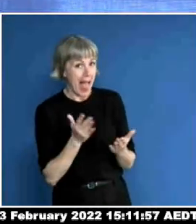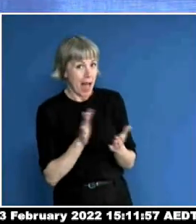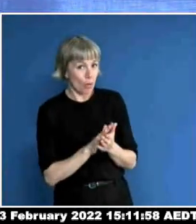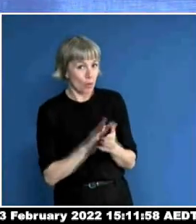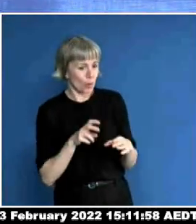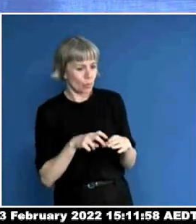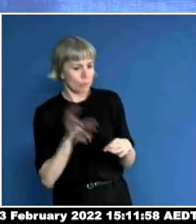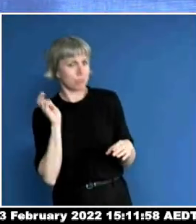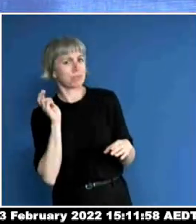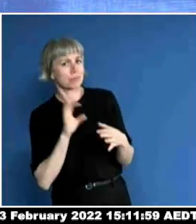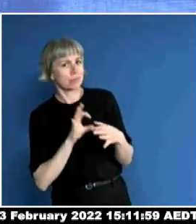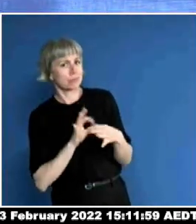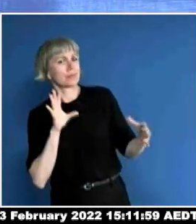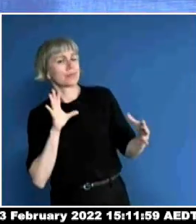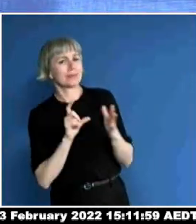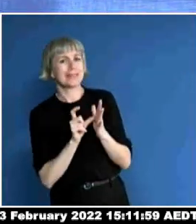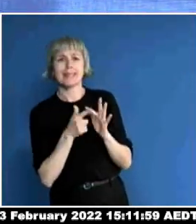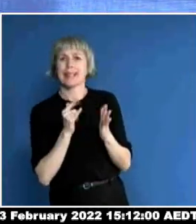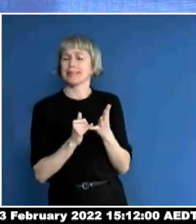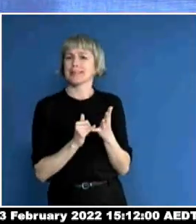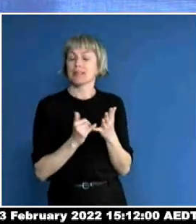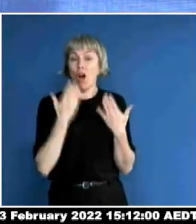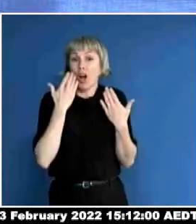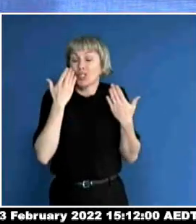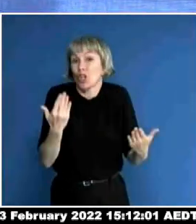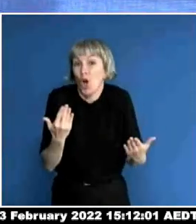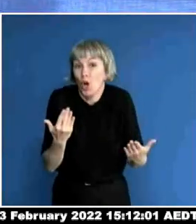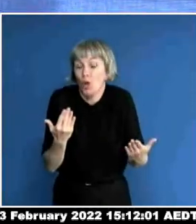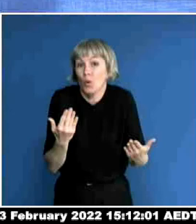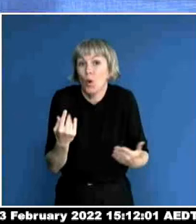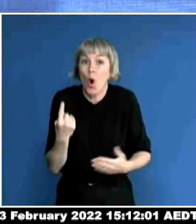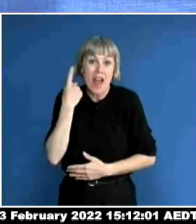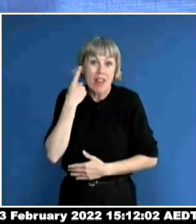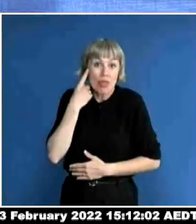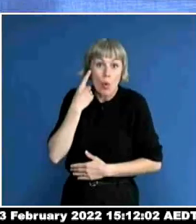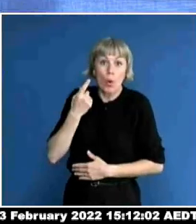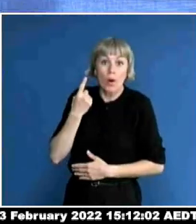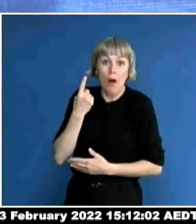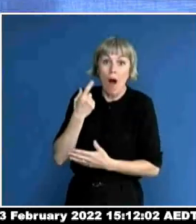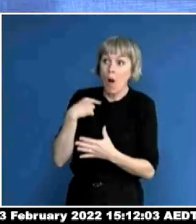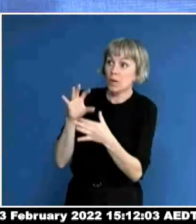I don't know. I thought I was leaving AimBig, but then I needed help finding